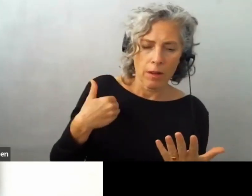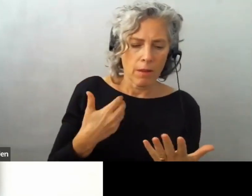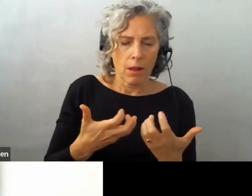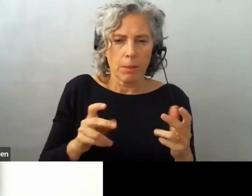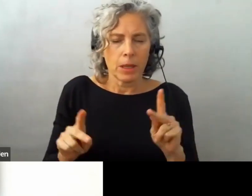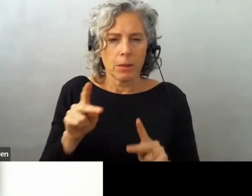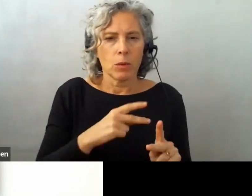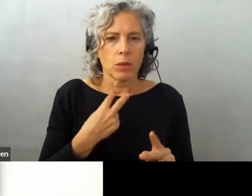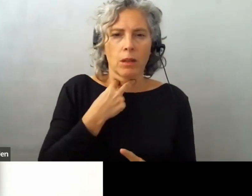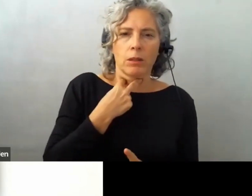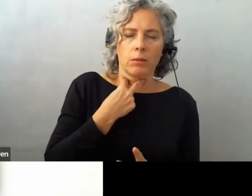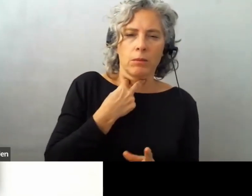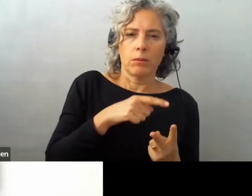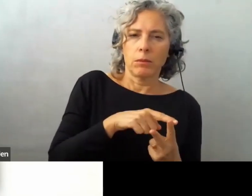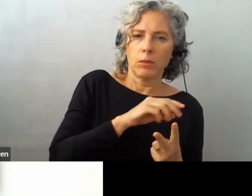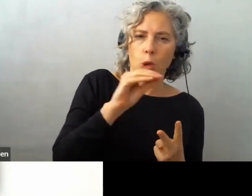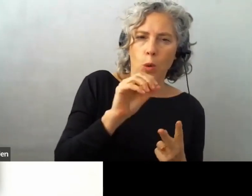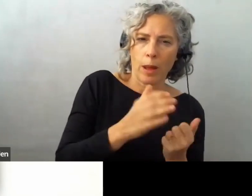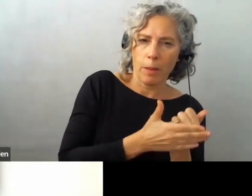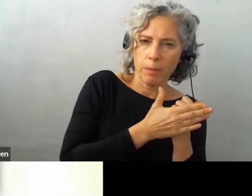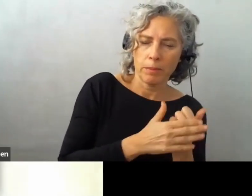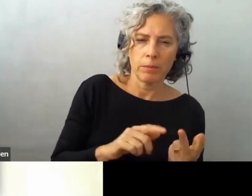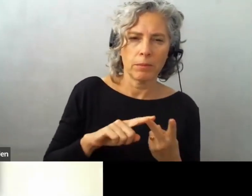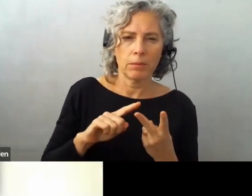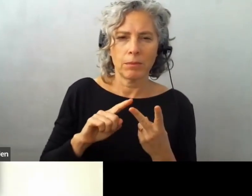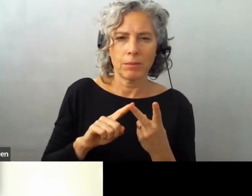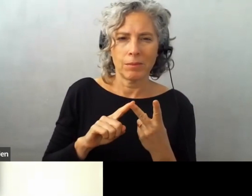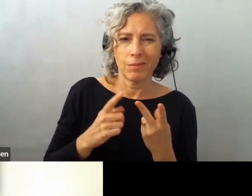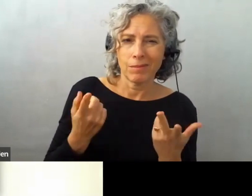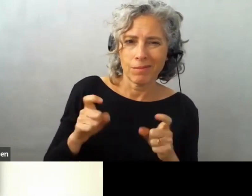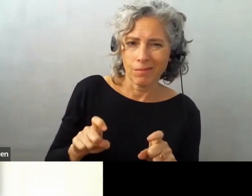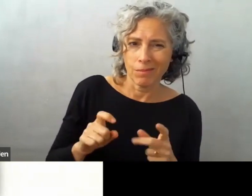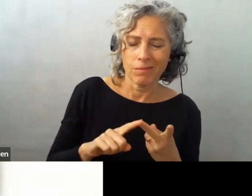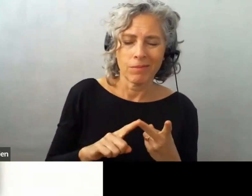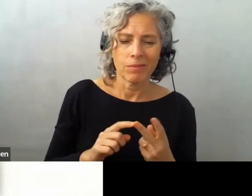double bind. And if you and it's harder to get services if you